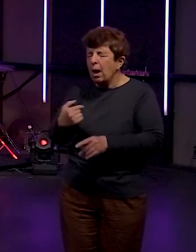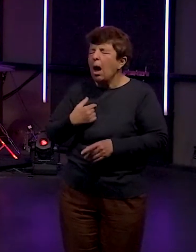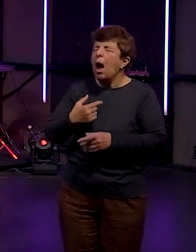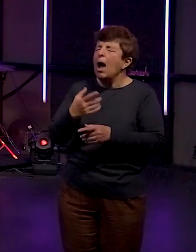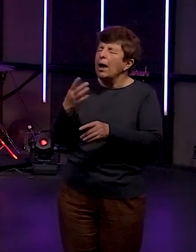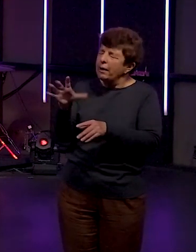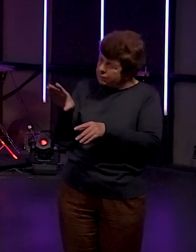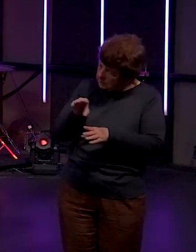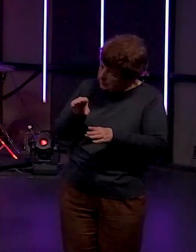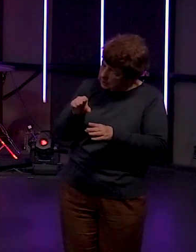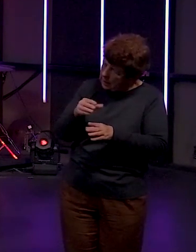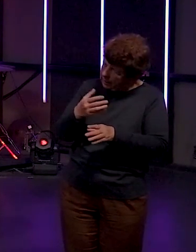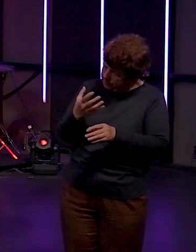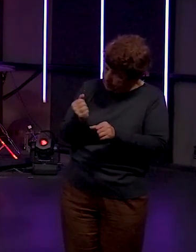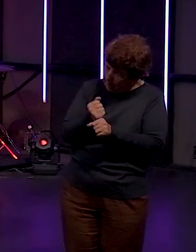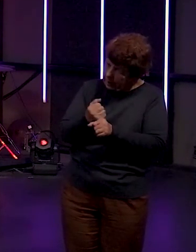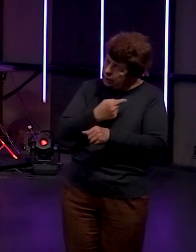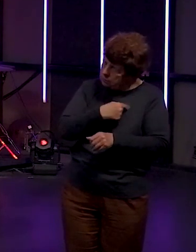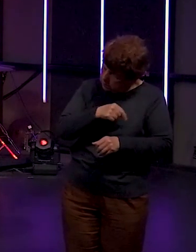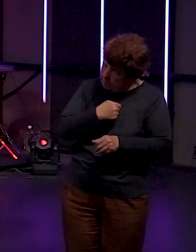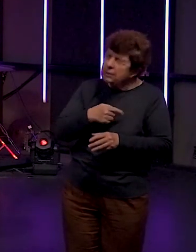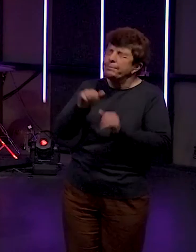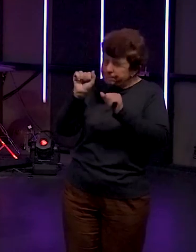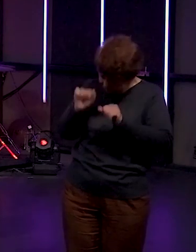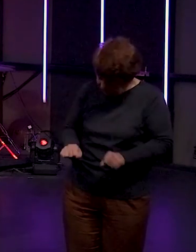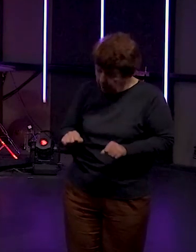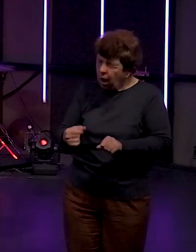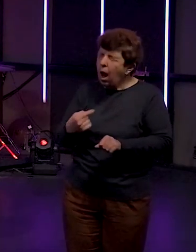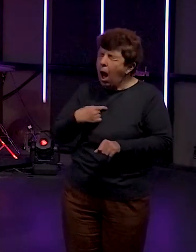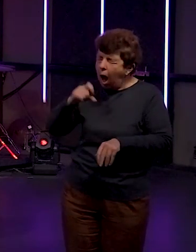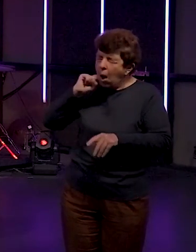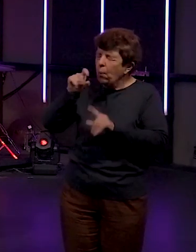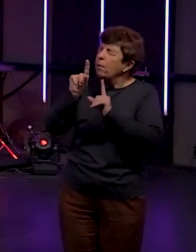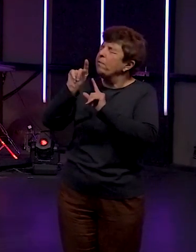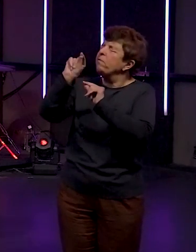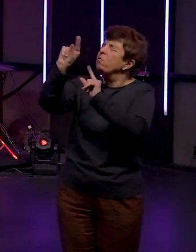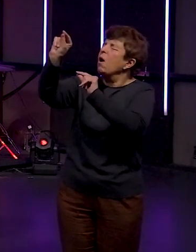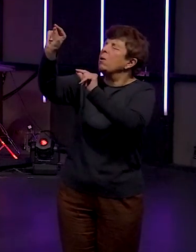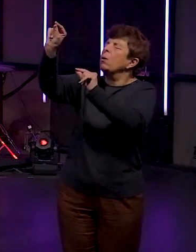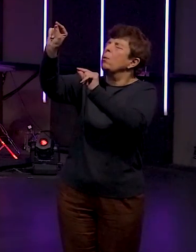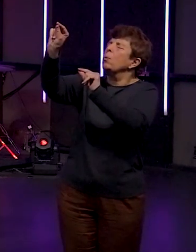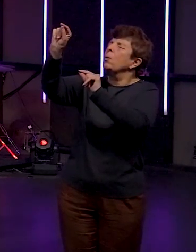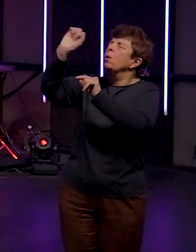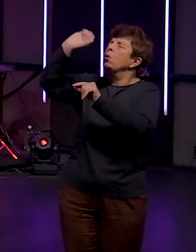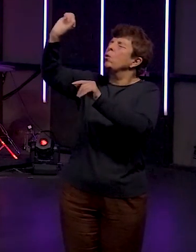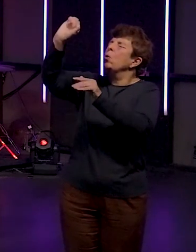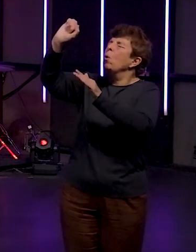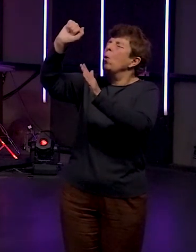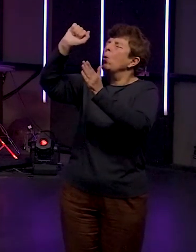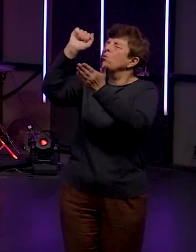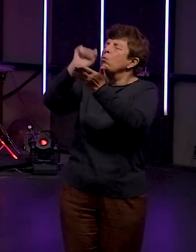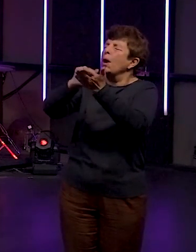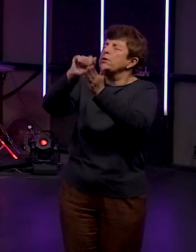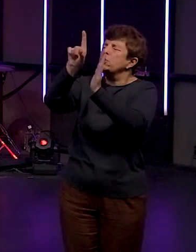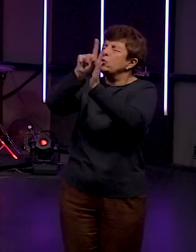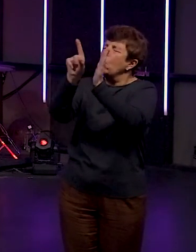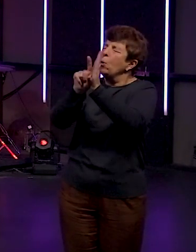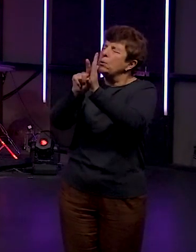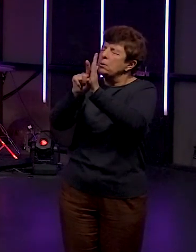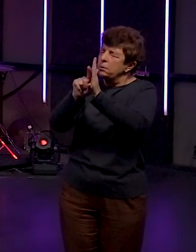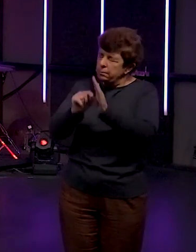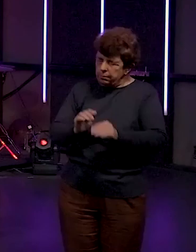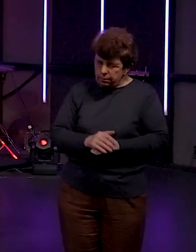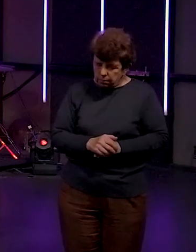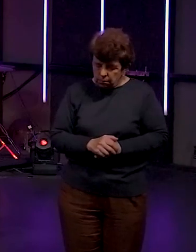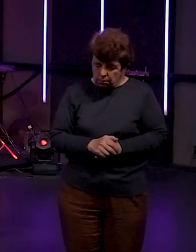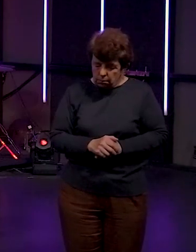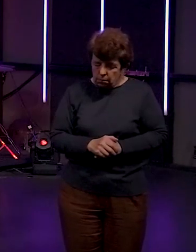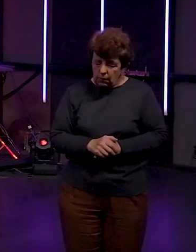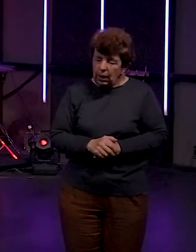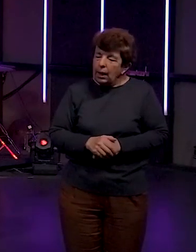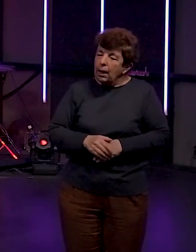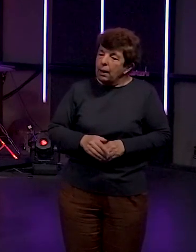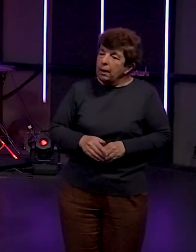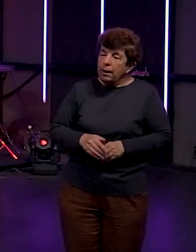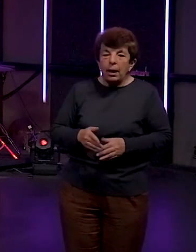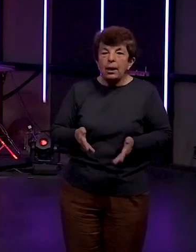and confirmed it that I will follow your righteous laws. May we come to a greater